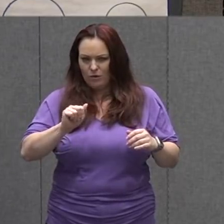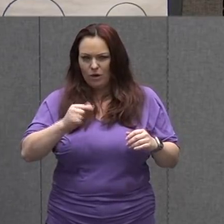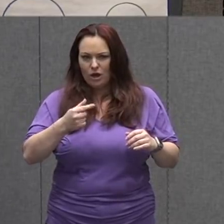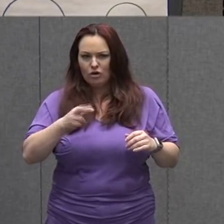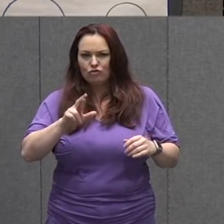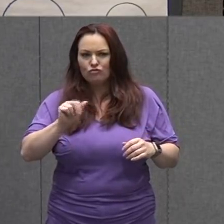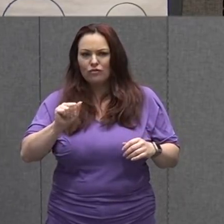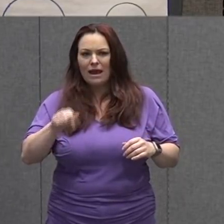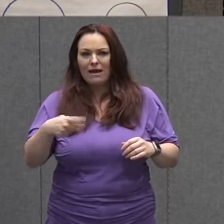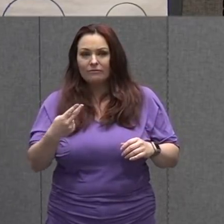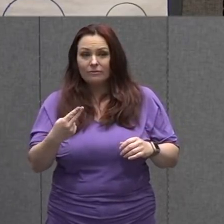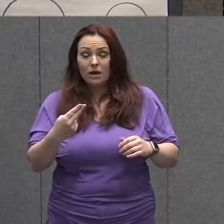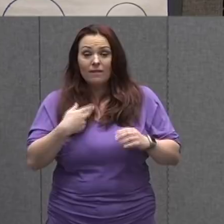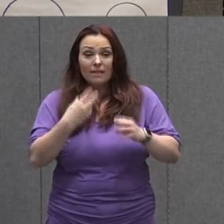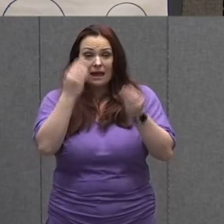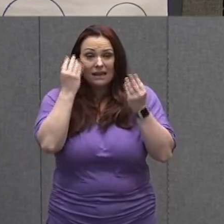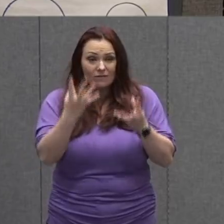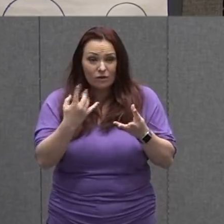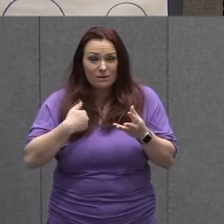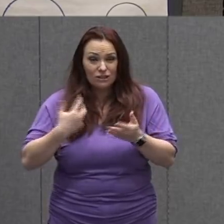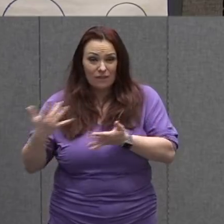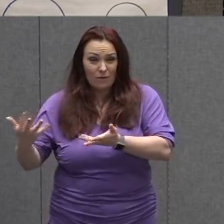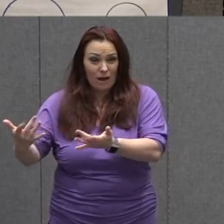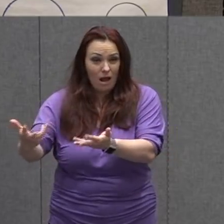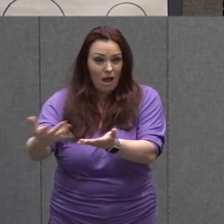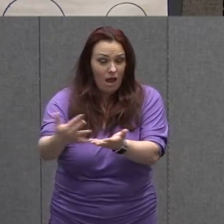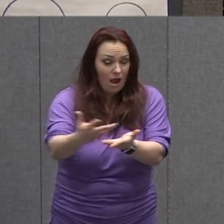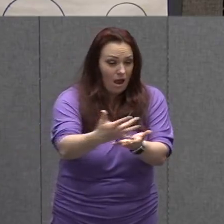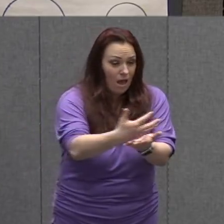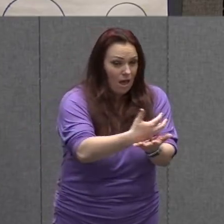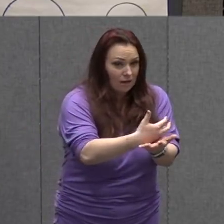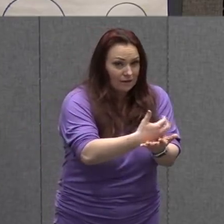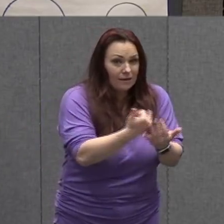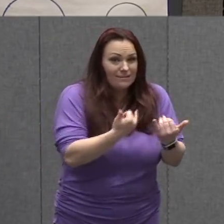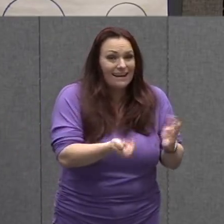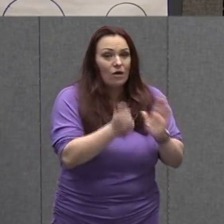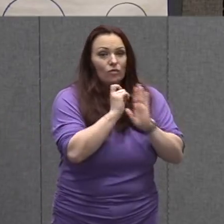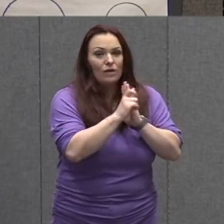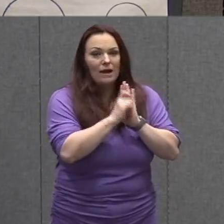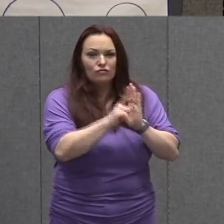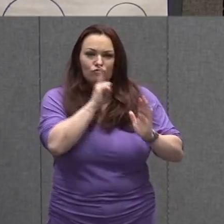to help us write a really strong well-thought out paragraph.